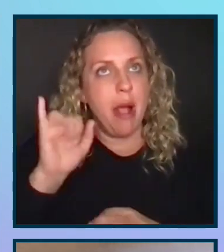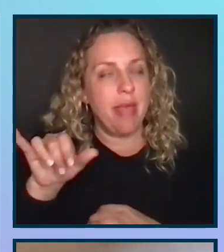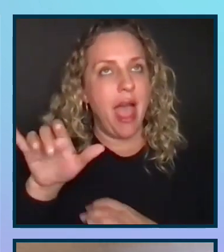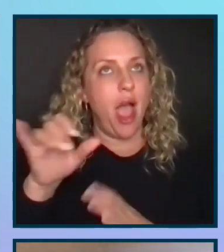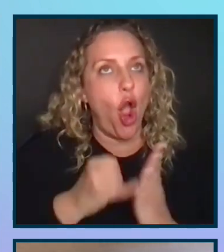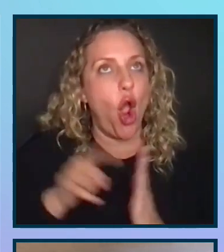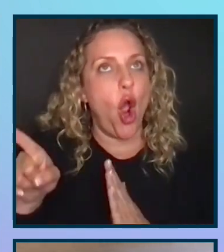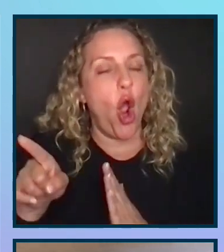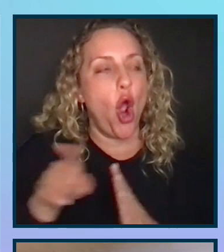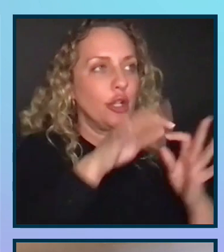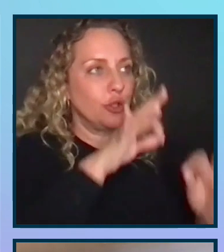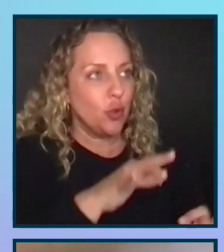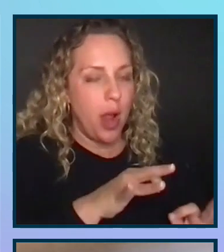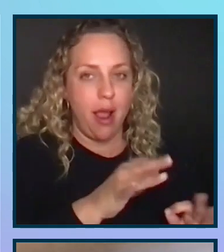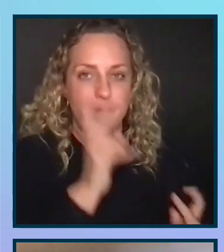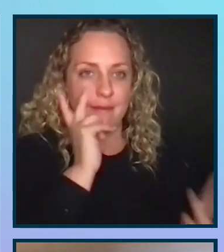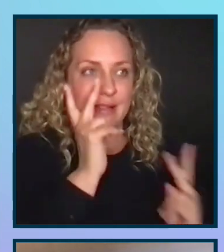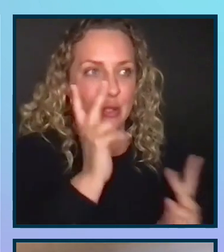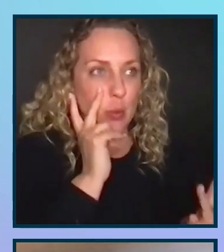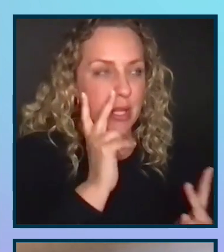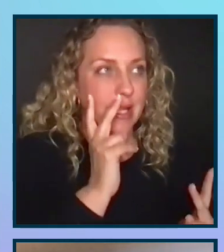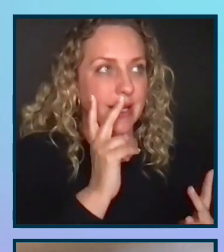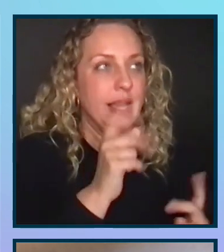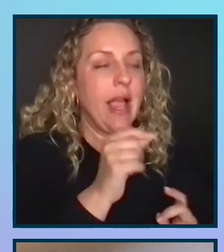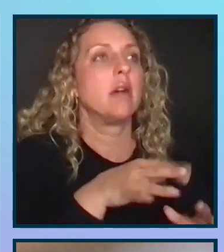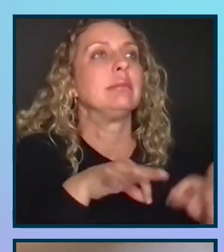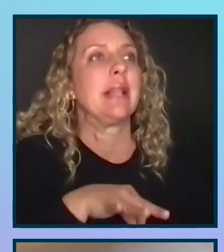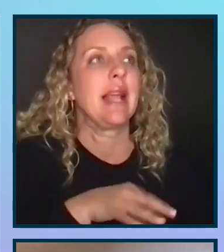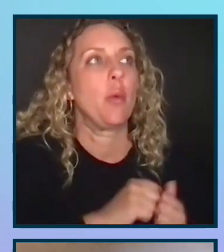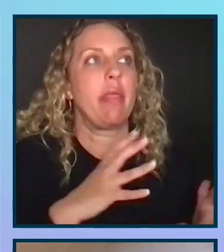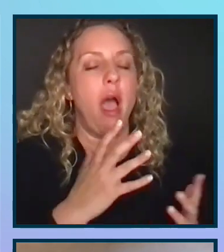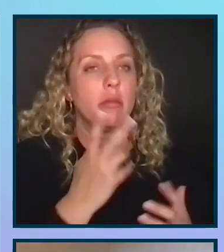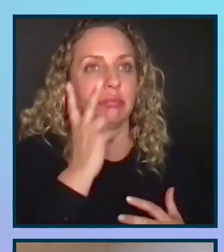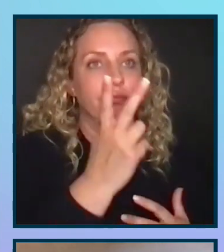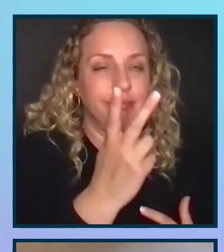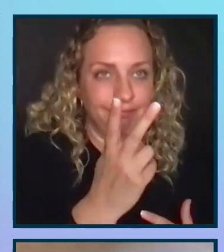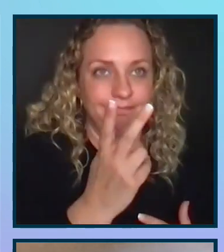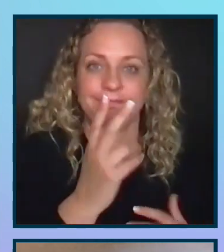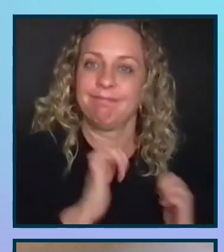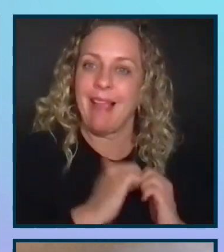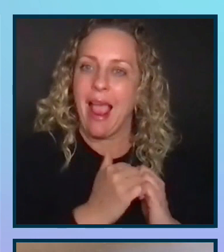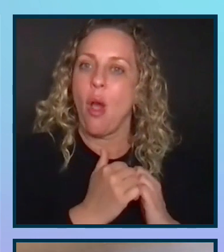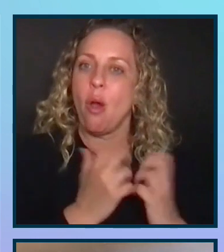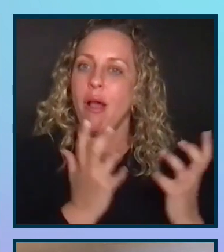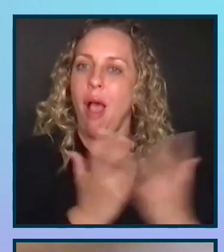to people with no vision or blindness. Students have enough to think about